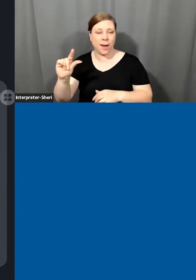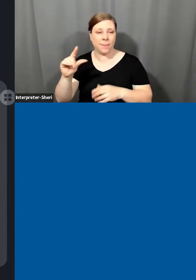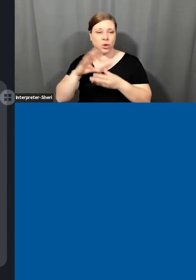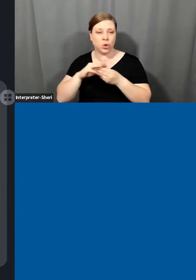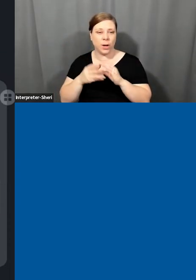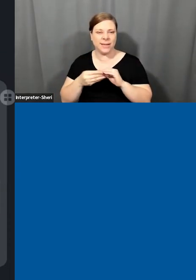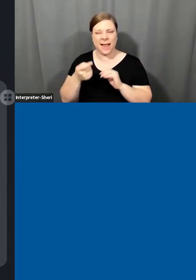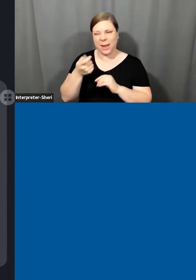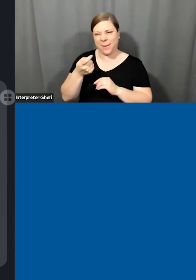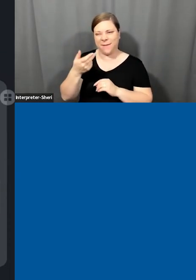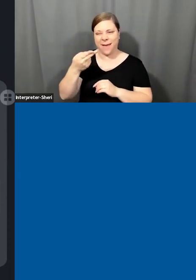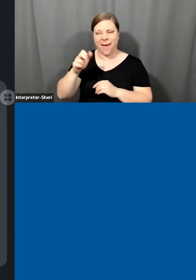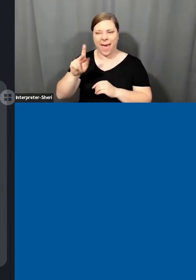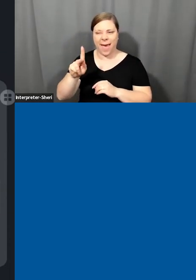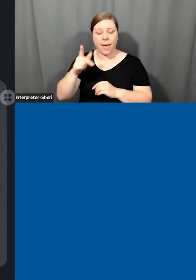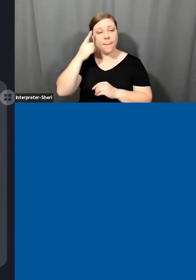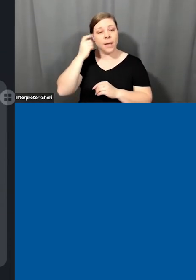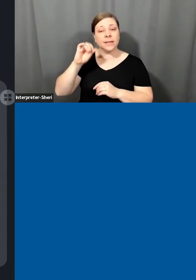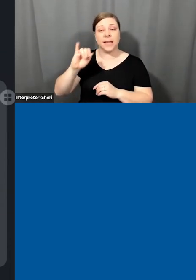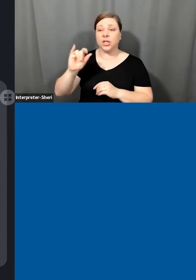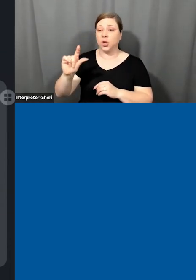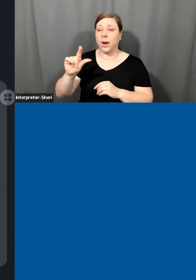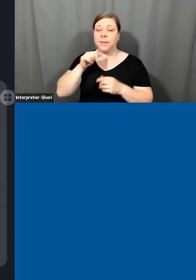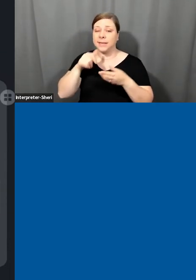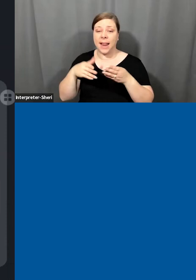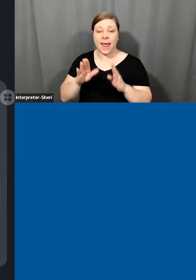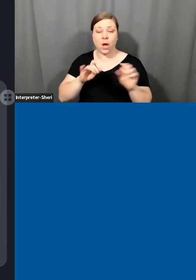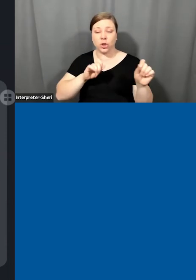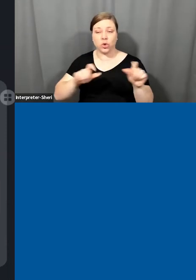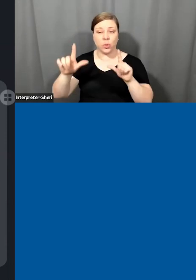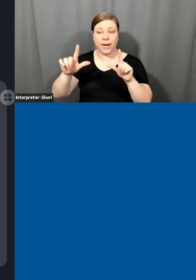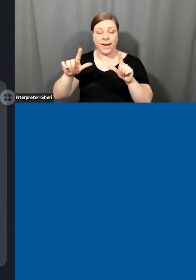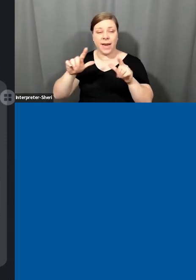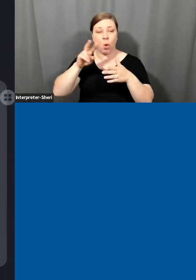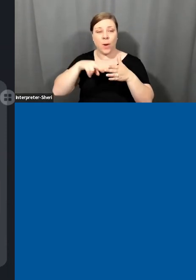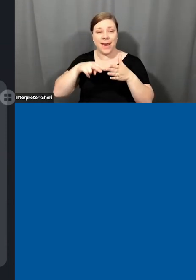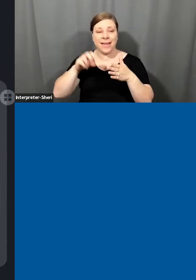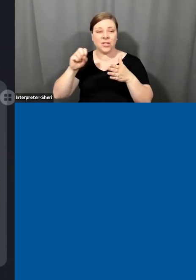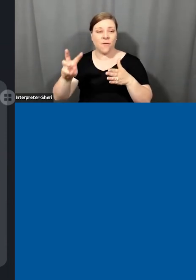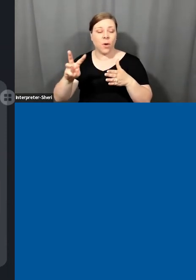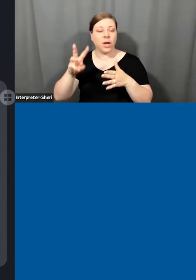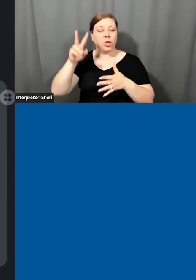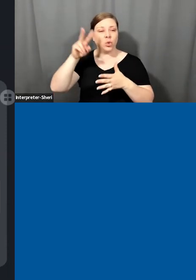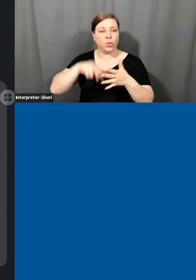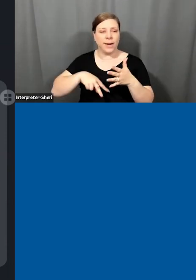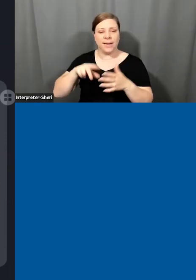because currently Instagram Stories don't allow screen readers to read out text based or post sharing story.